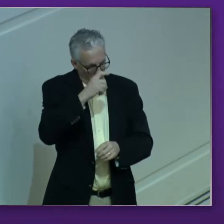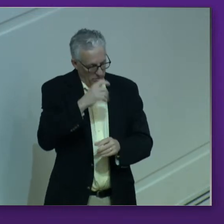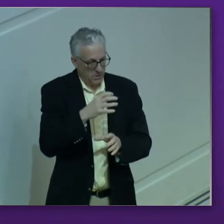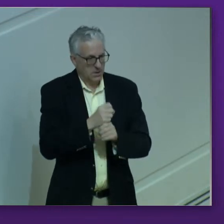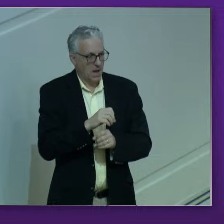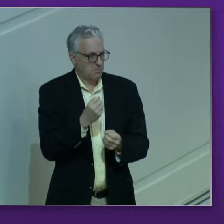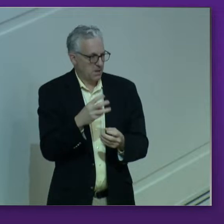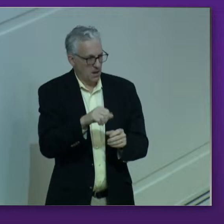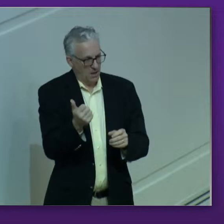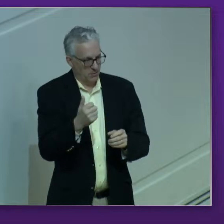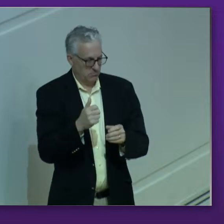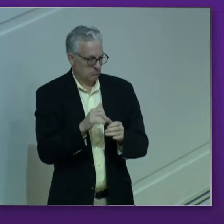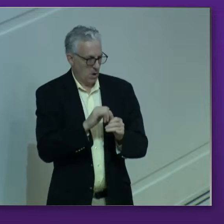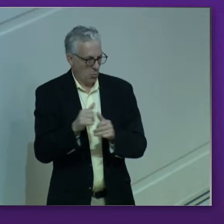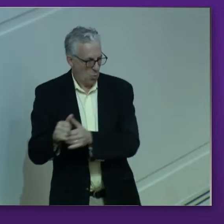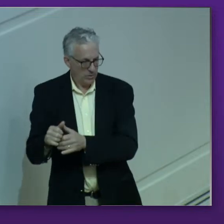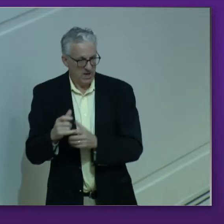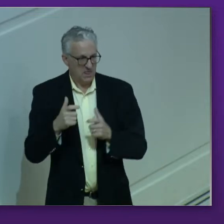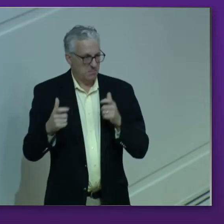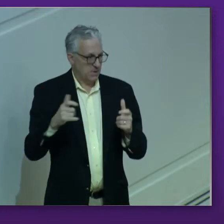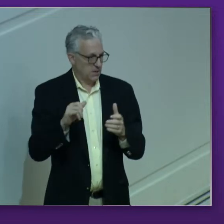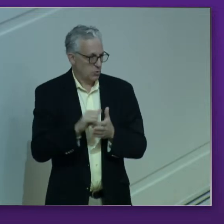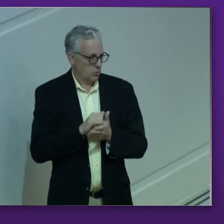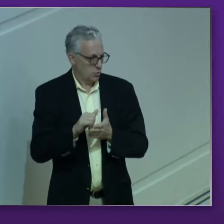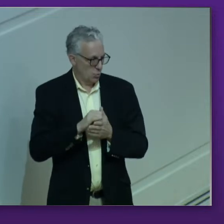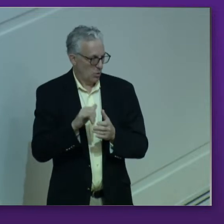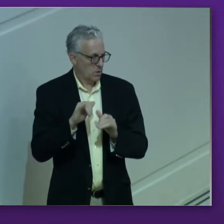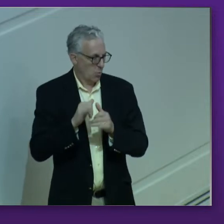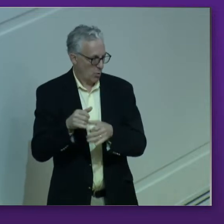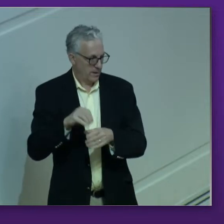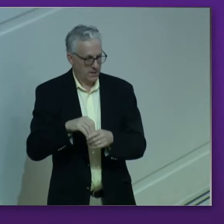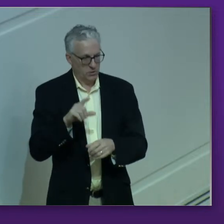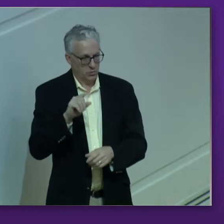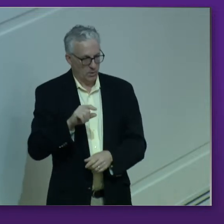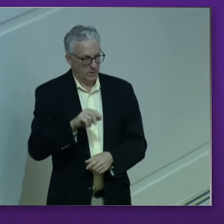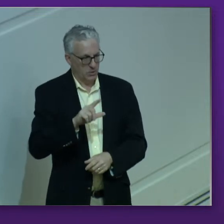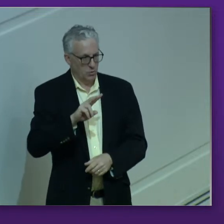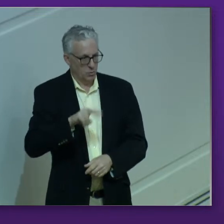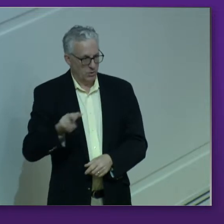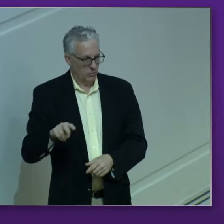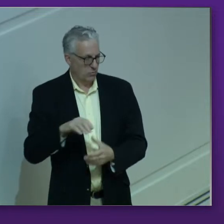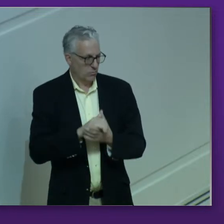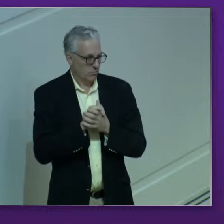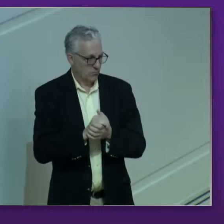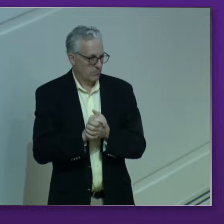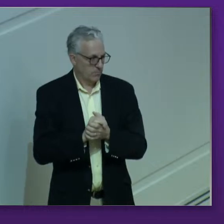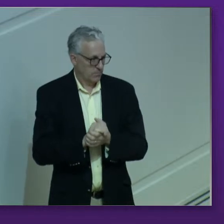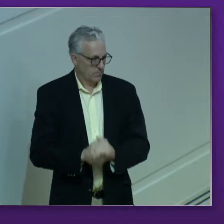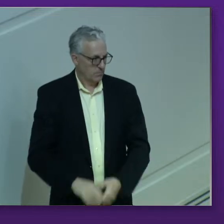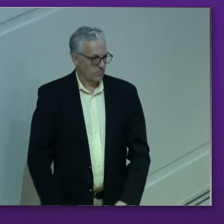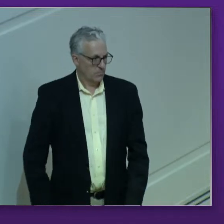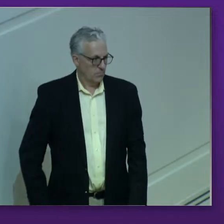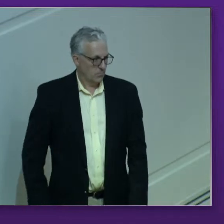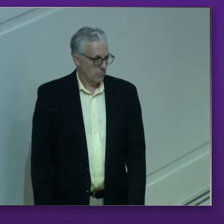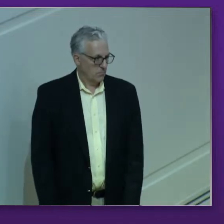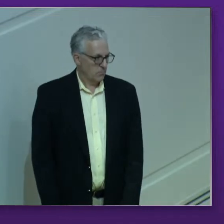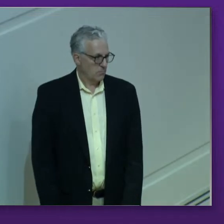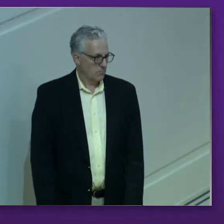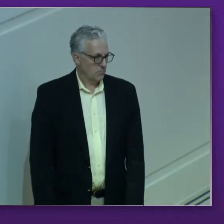AWARD-WINNING NOVELIST WITH HER